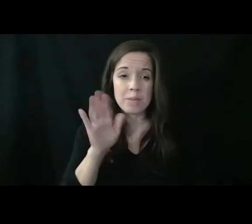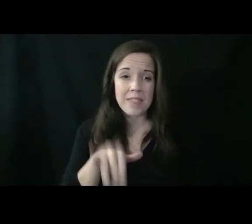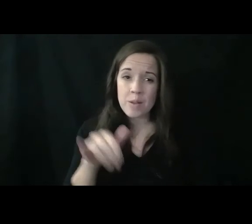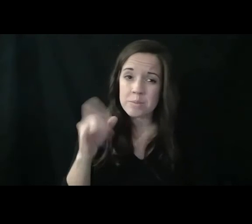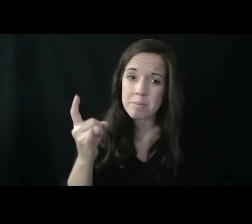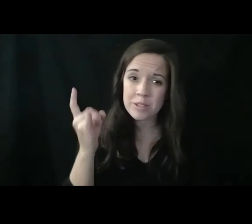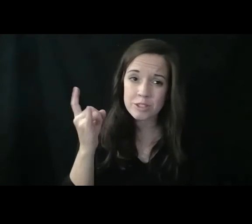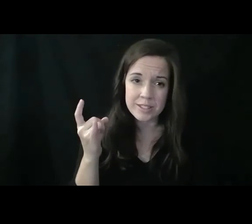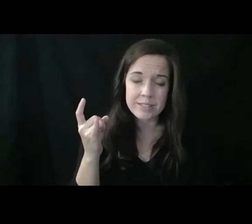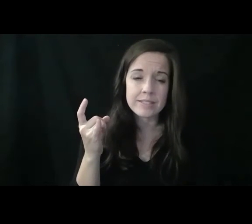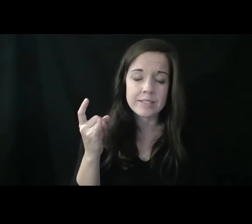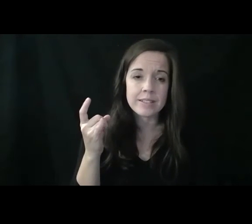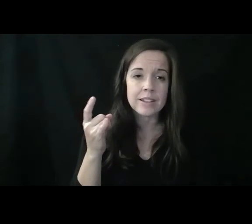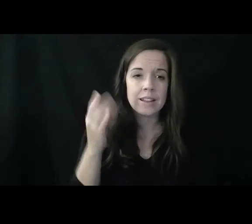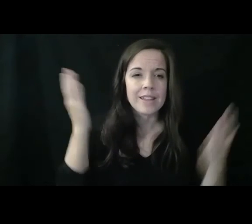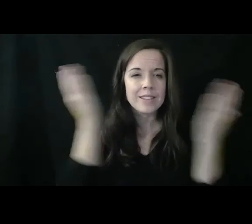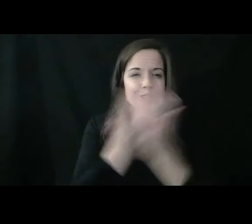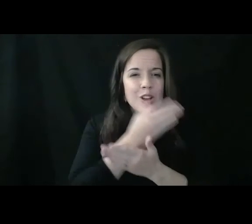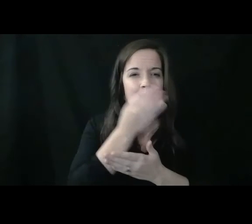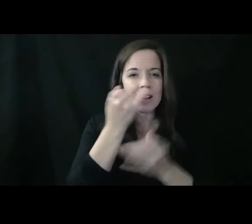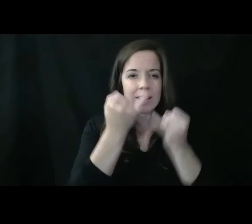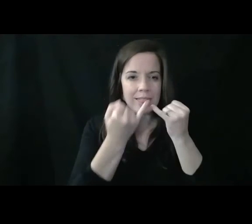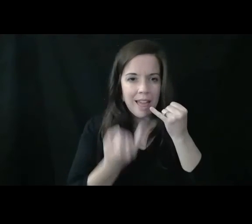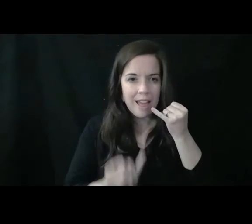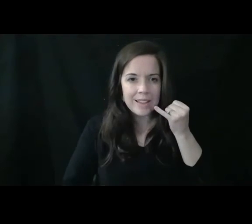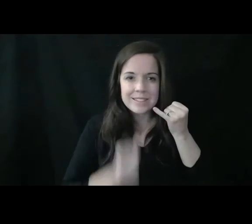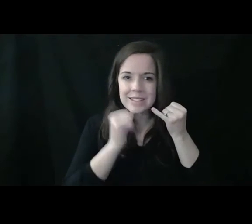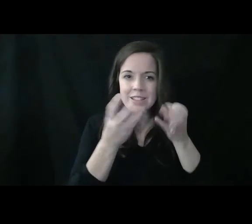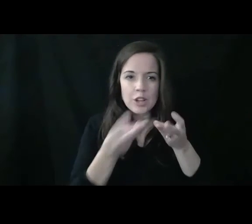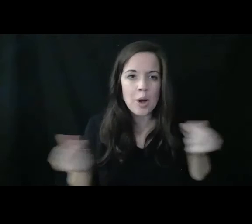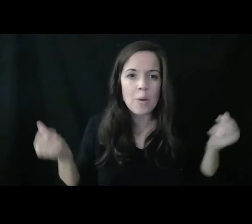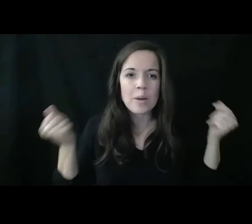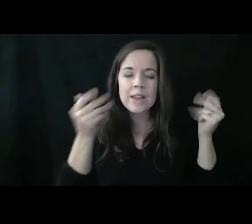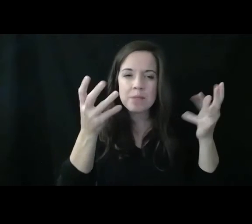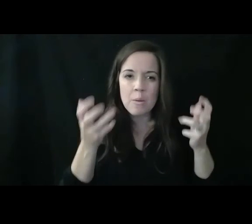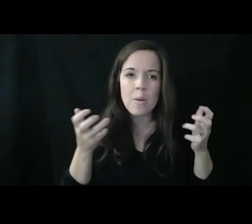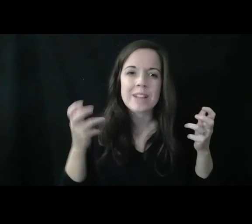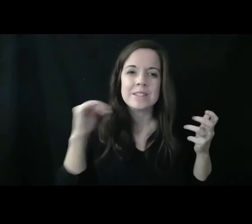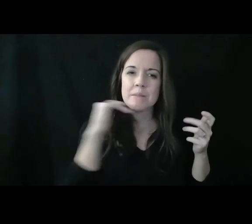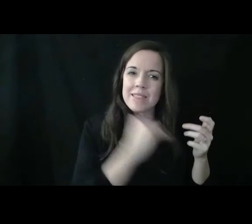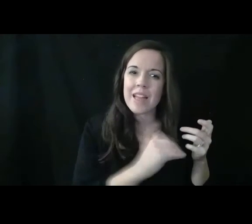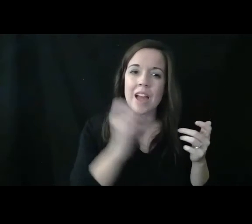The dark line down my belly doesn’t go away, what wants to be a lie or at least a myth, but isn’t,